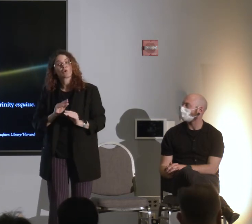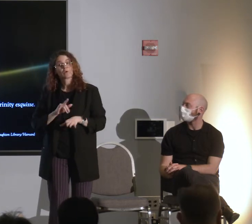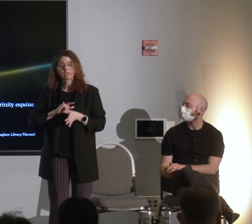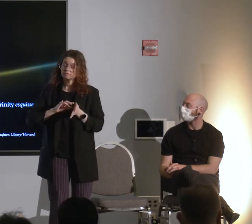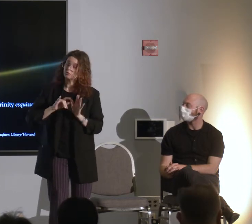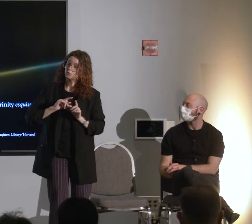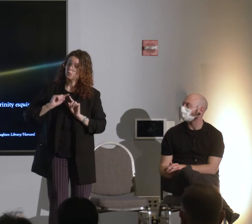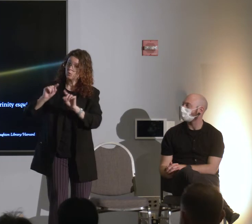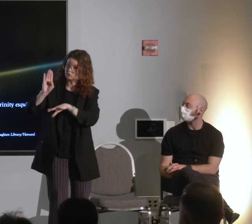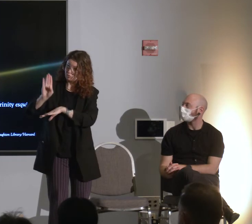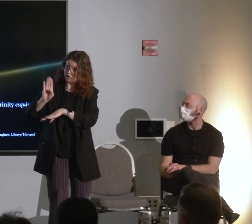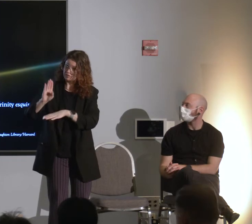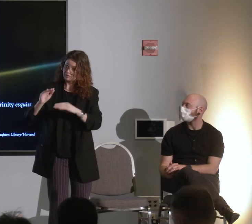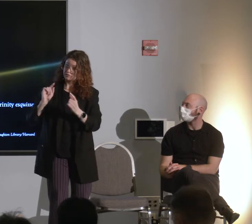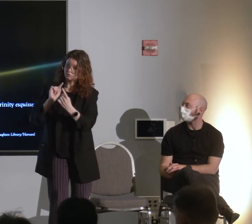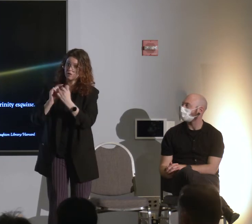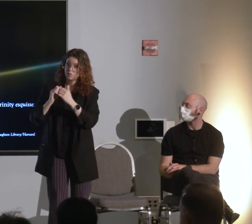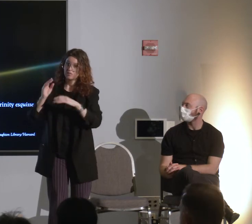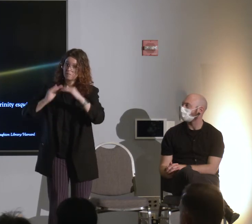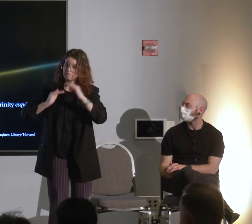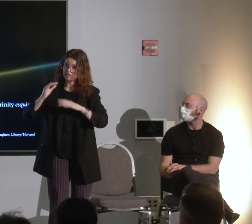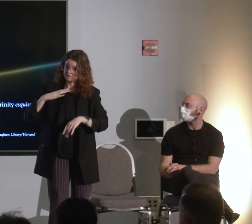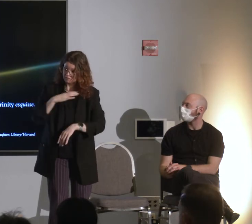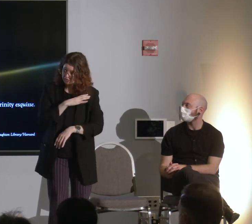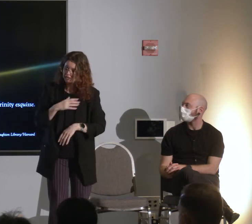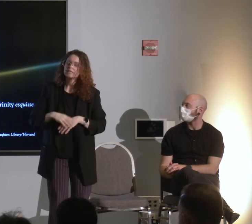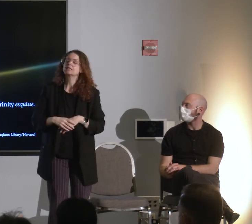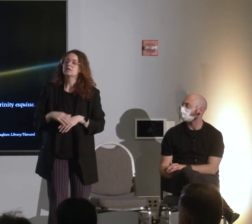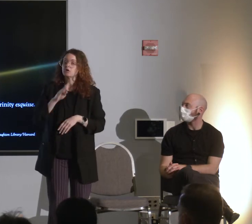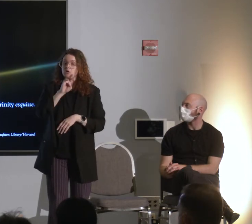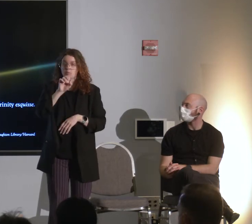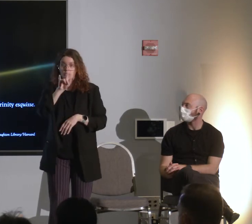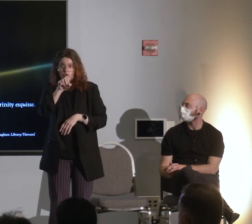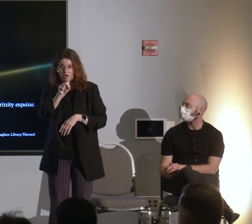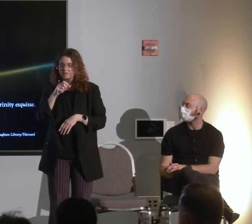with the building committee and Trinity's rector, Phillips Brooks. Brooks told Richardson he didn't want a long